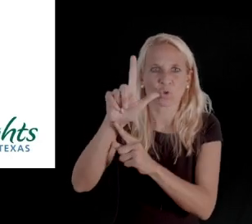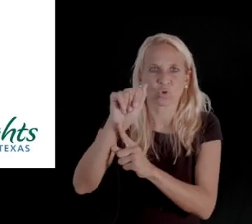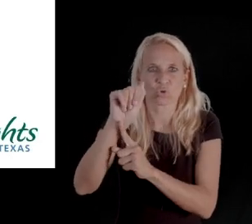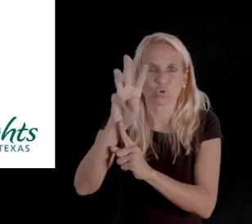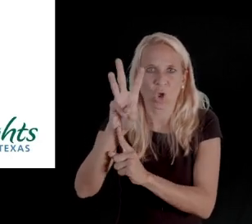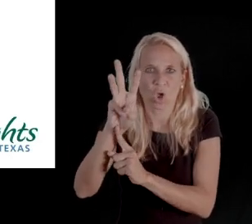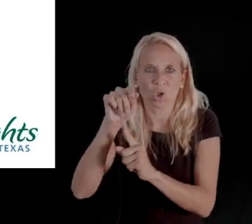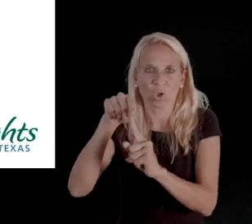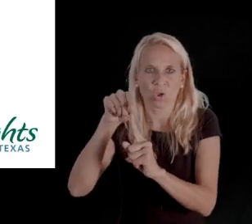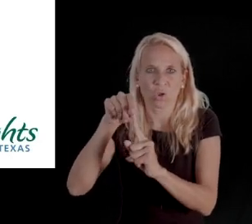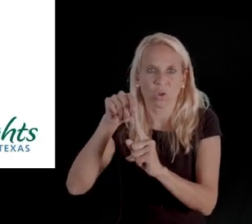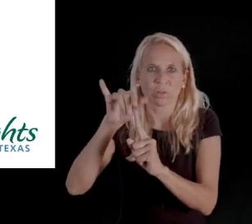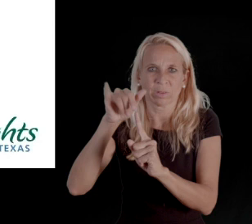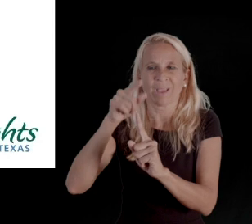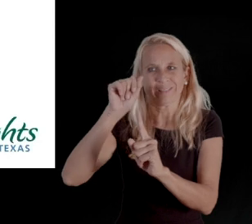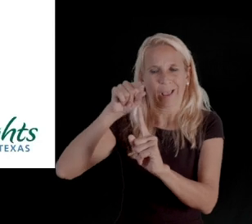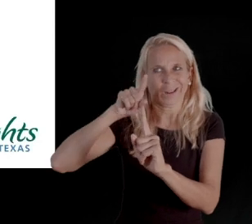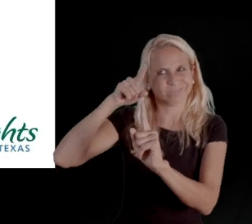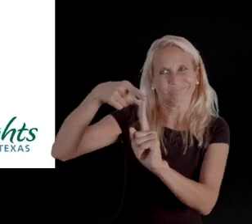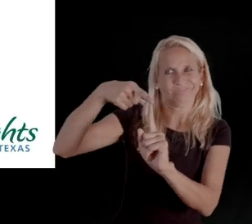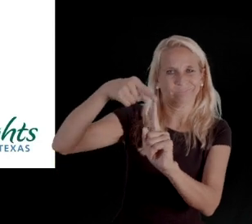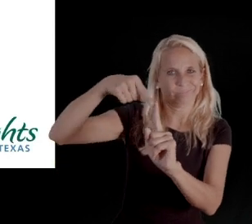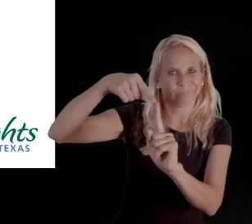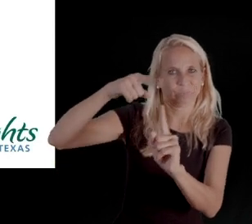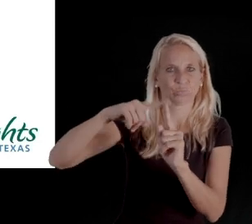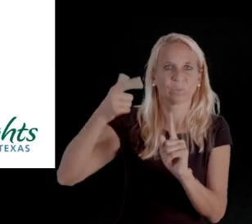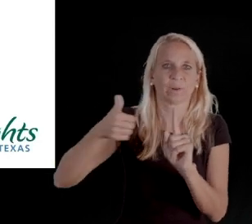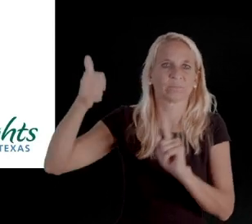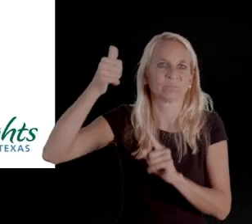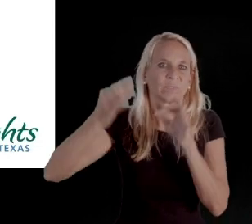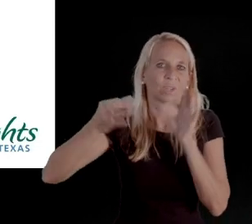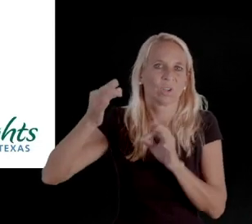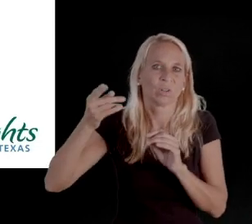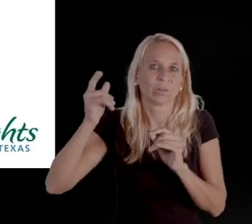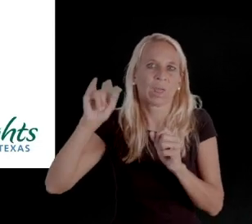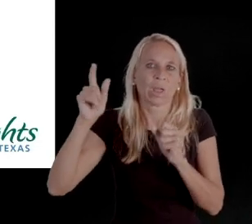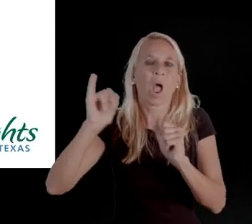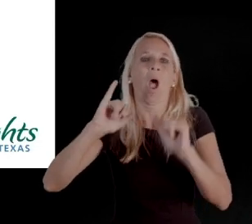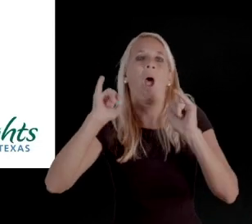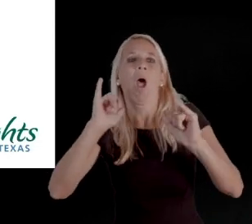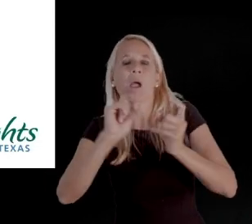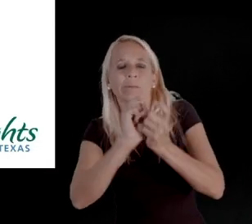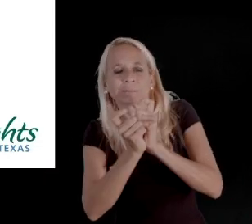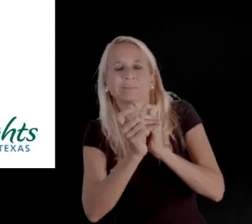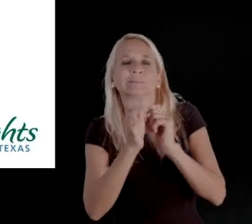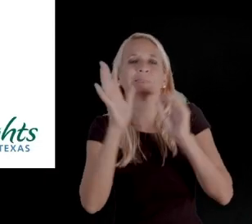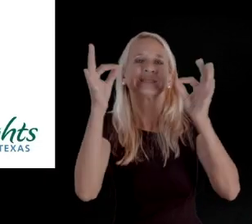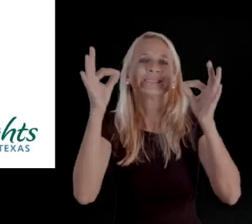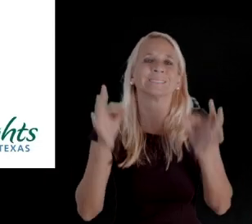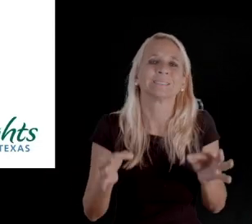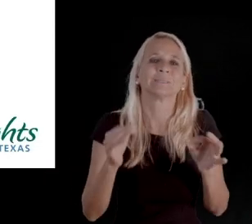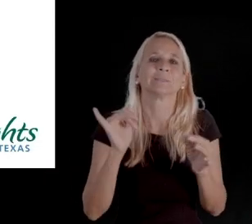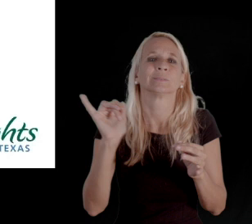you can absolutely point that out to the hearing officer and it could cause them to amend or revise their decision.